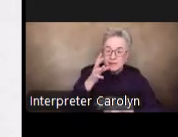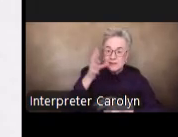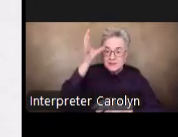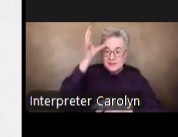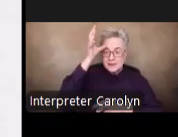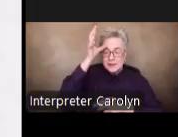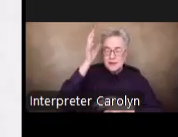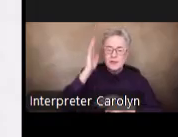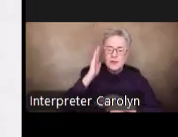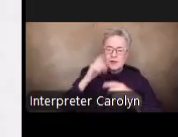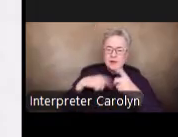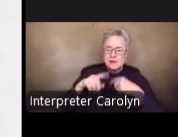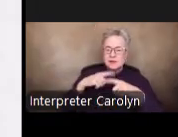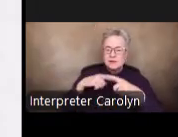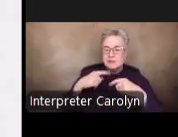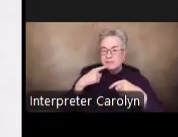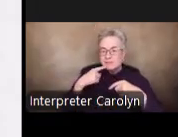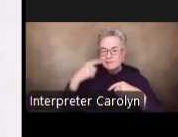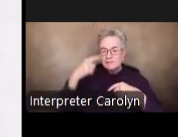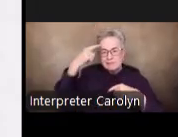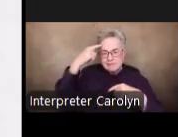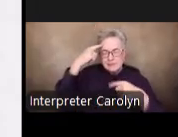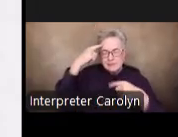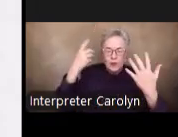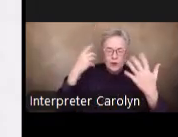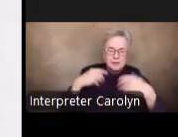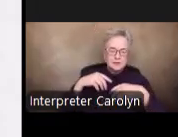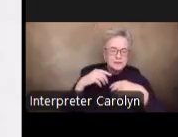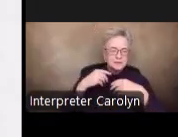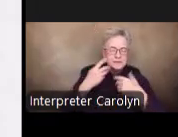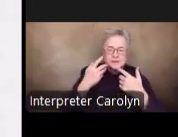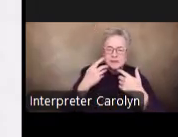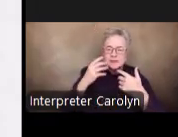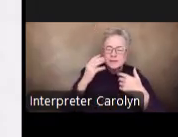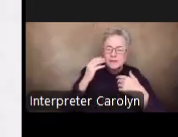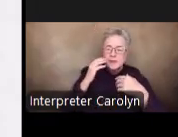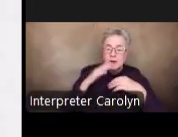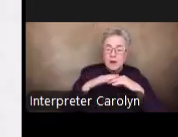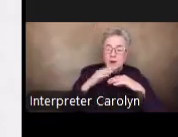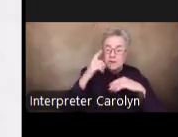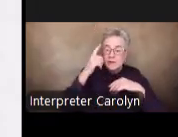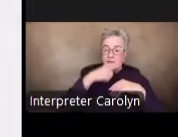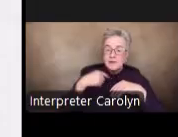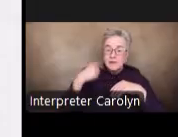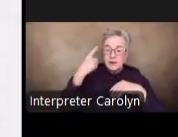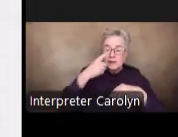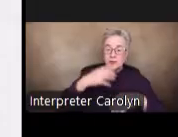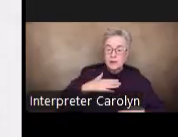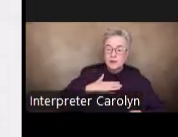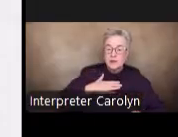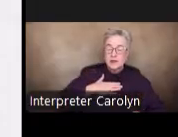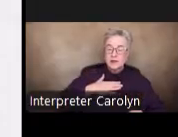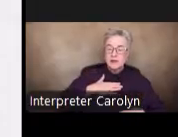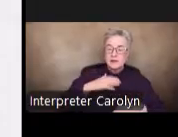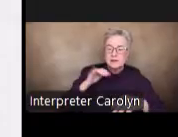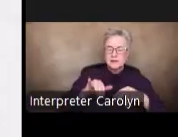signs made in high visibility locations, so near the face or the chest. And then those symmetrical movements where both